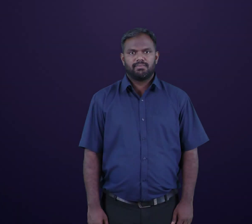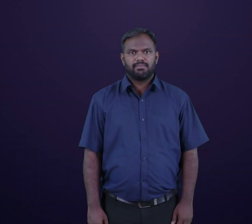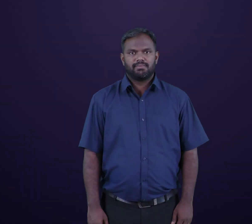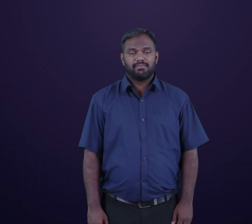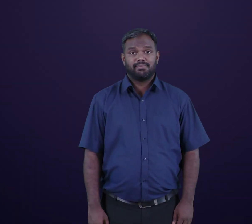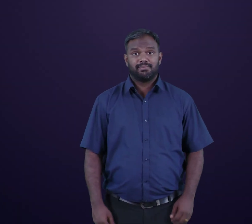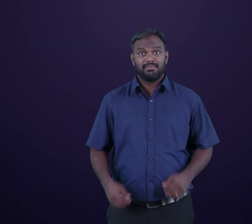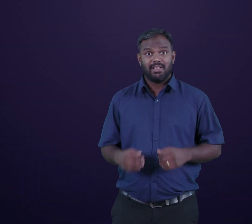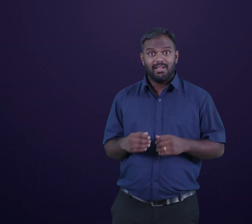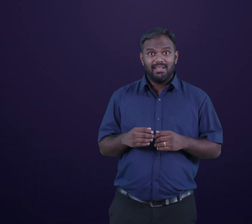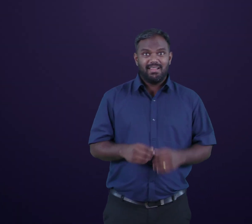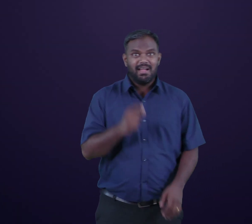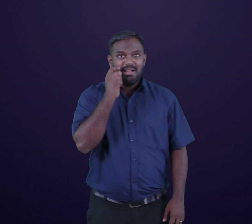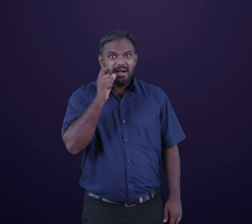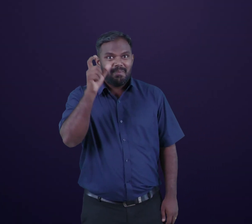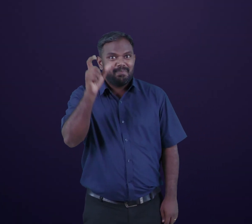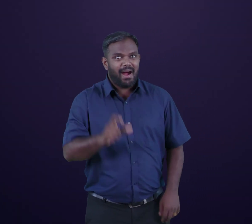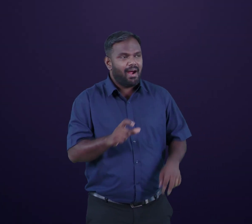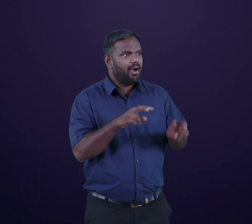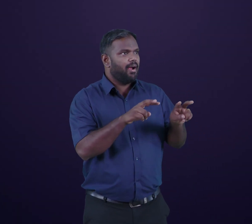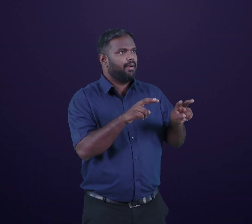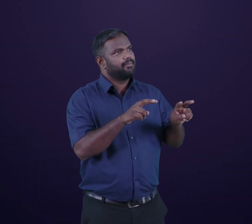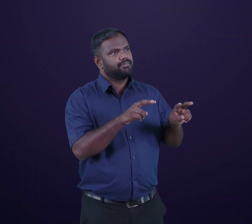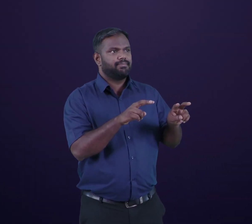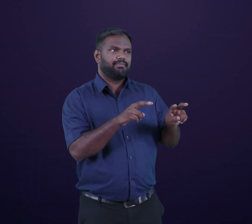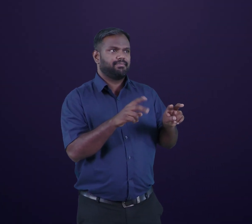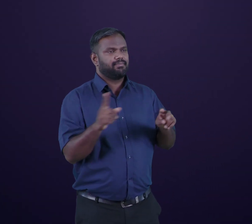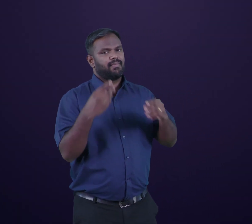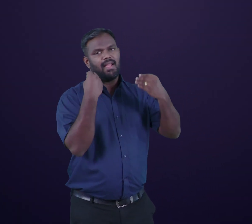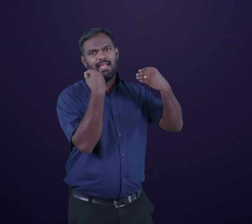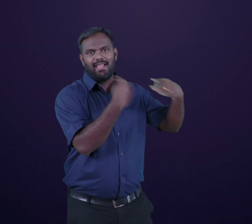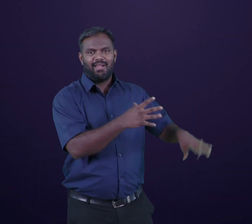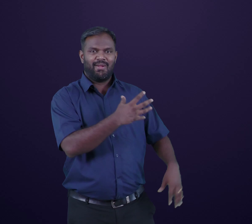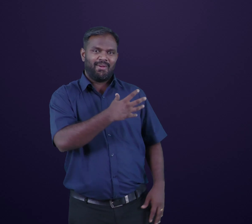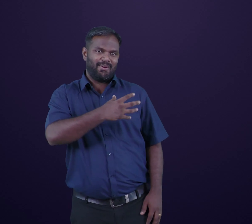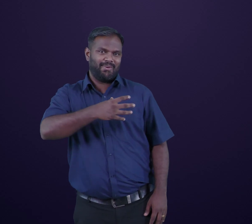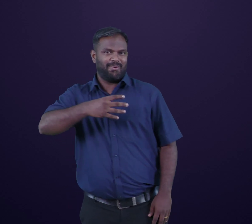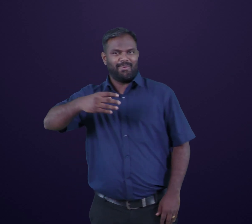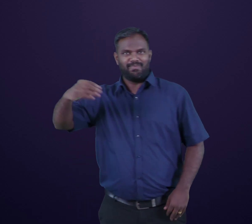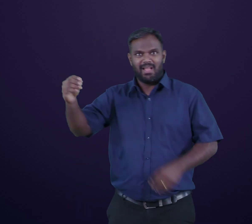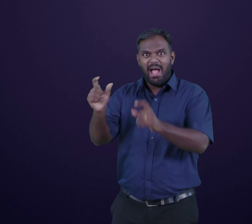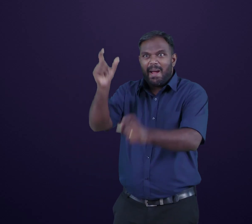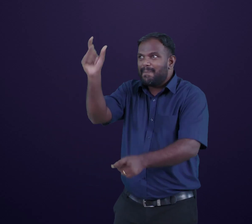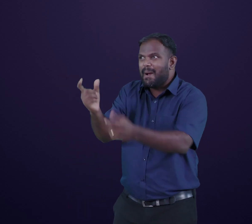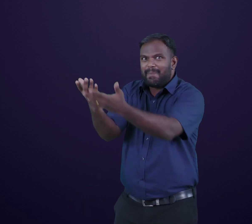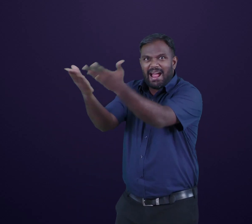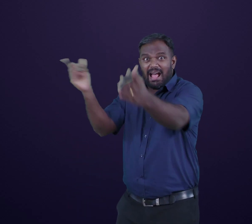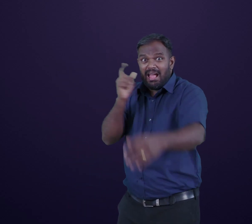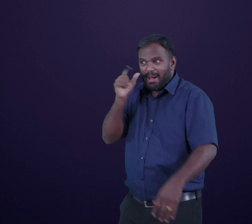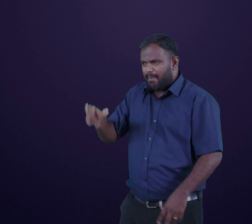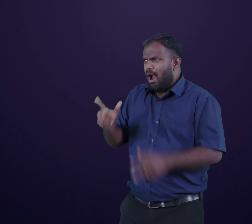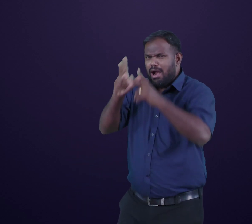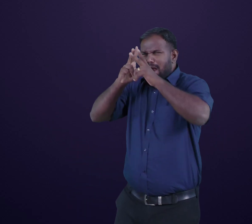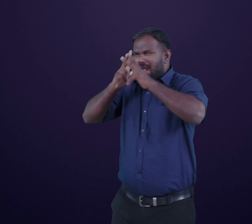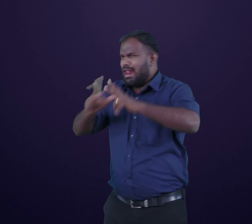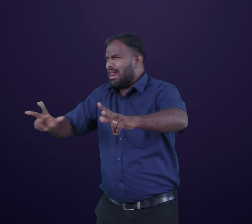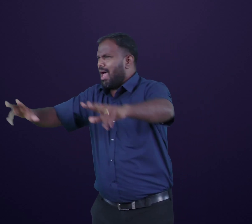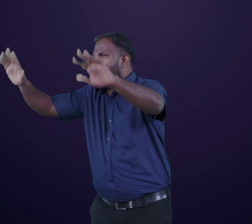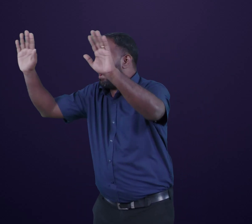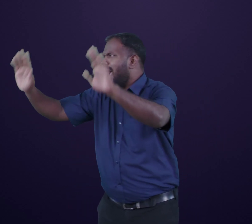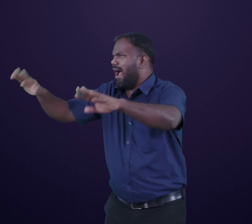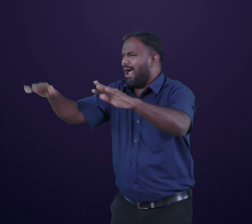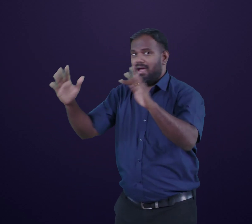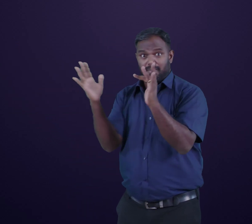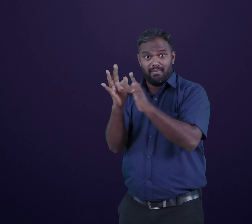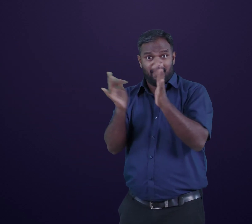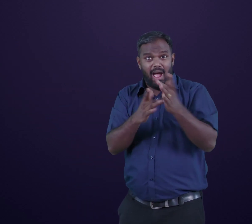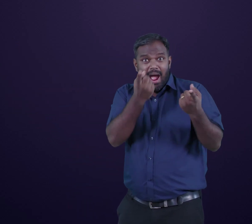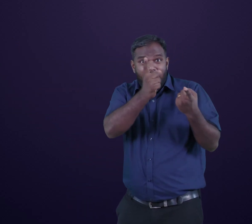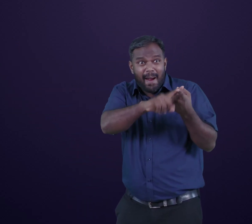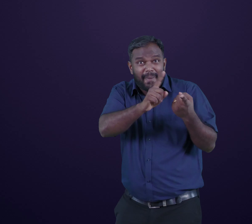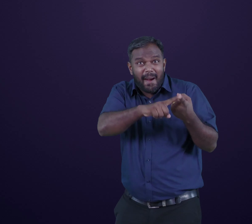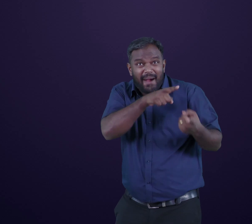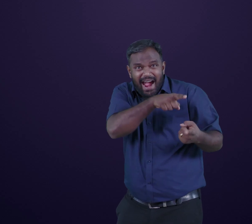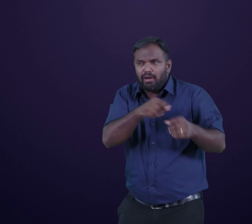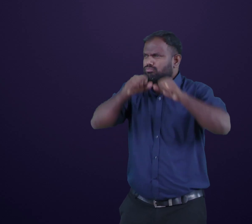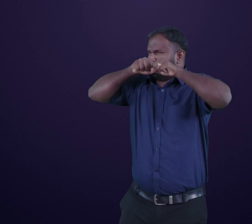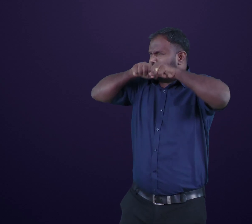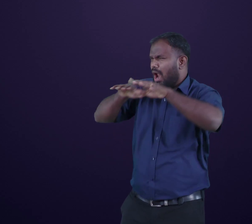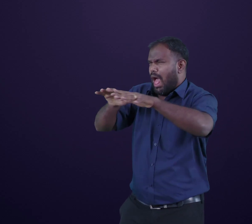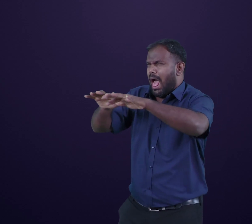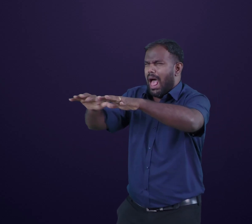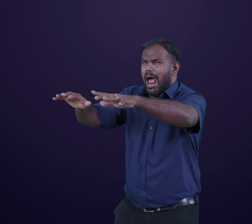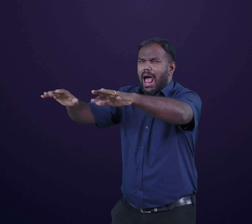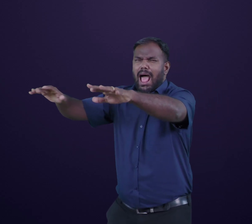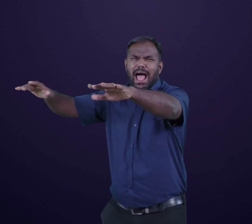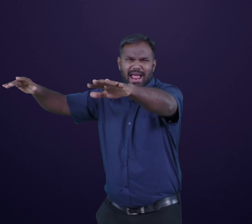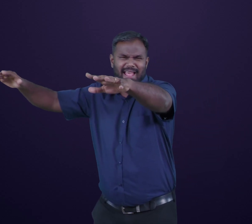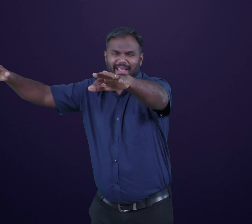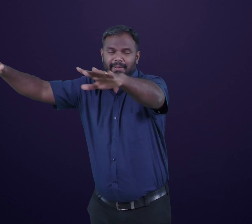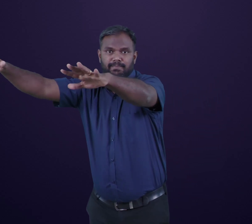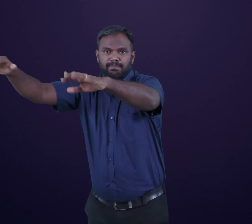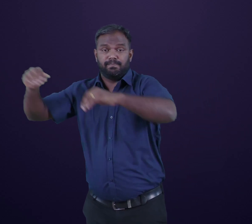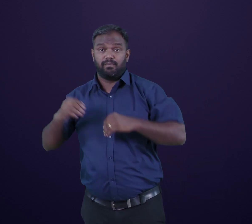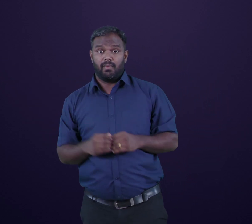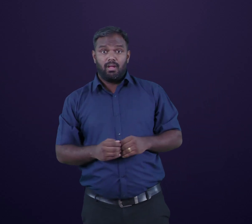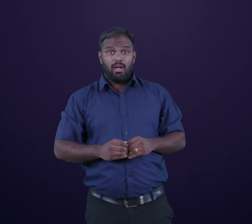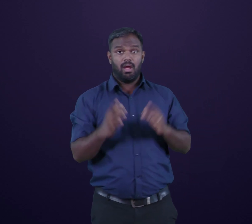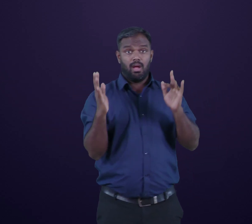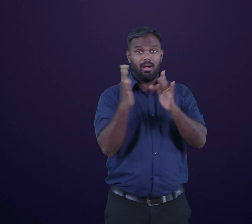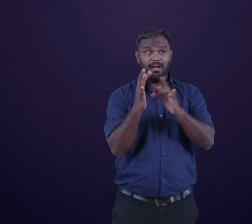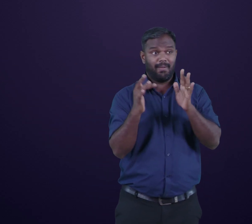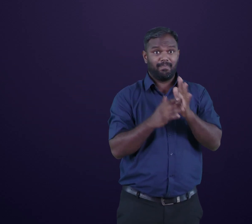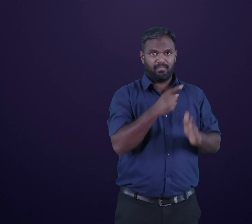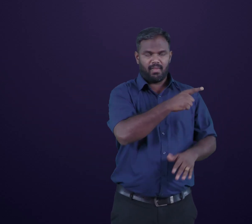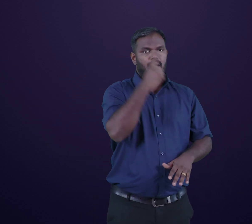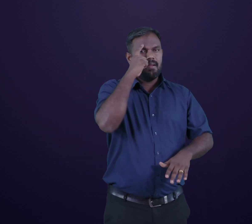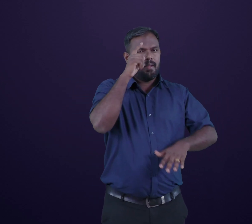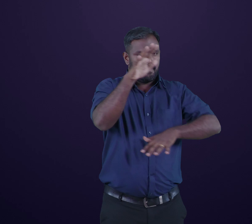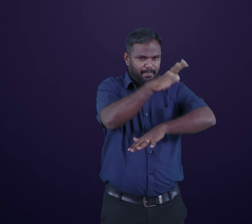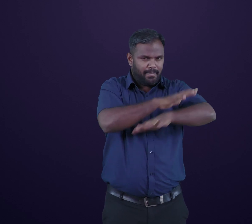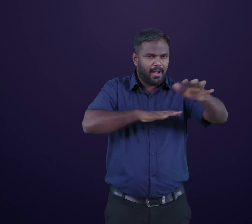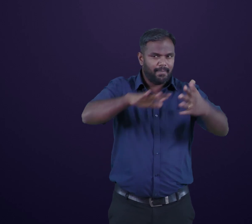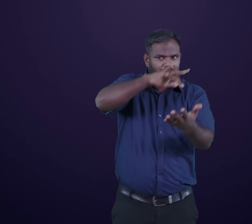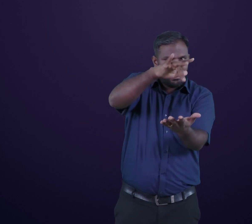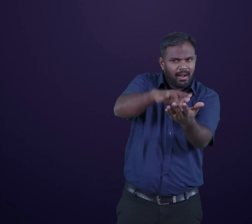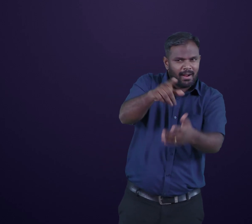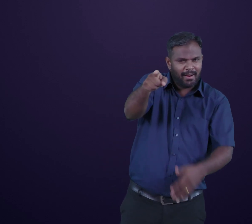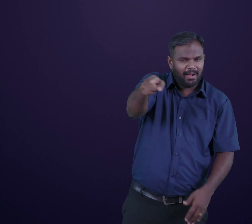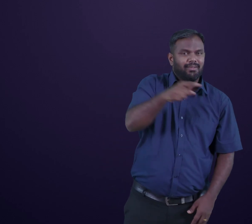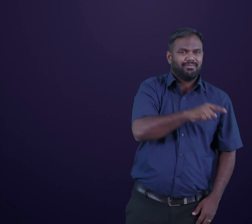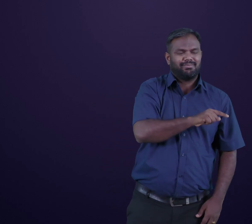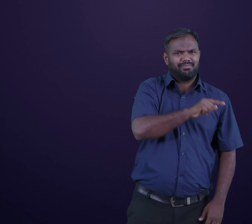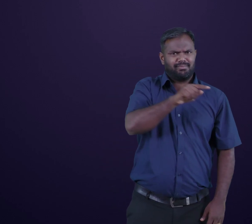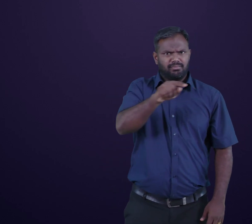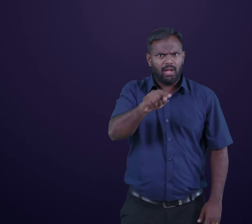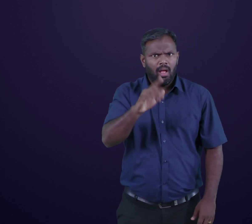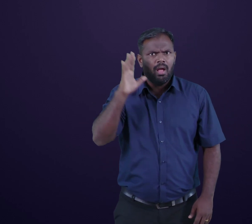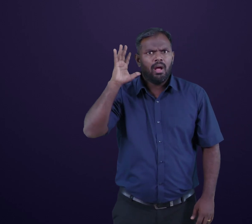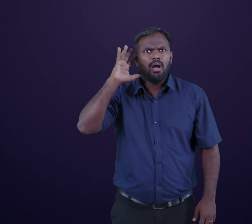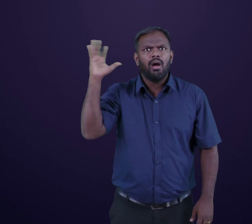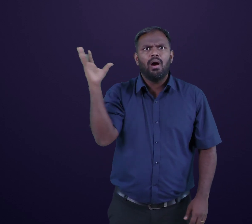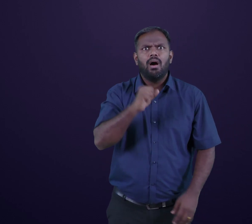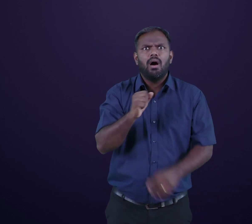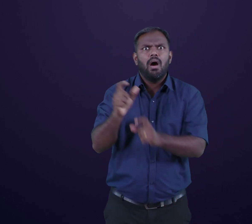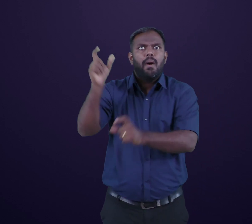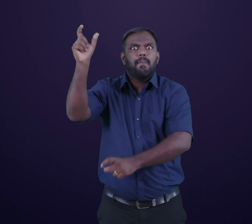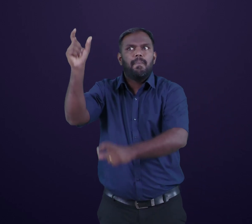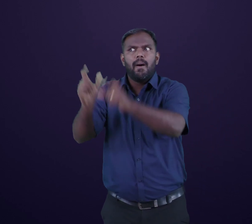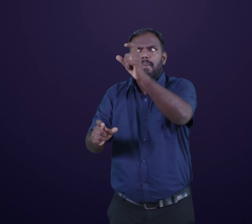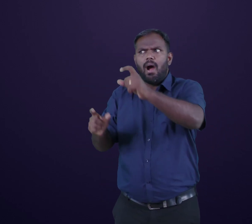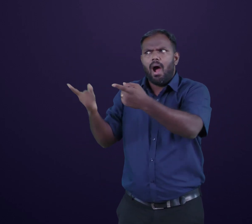The man left there and told everyone he saw that Jesus had healed him. So the news about Jesus spread. And that is why he could not enter a town if people saw him.